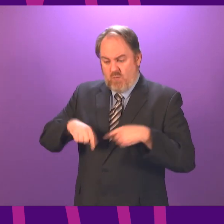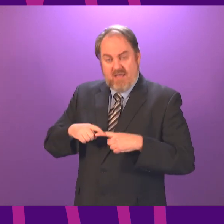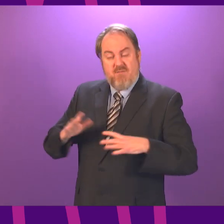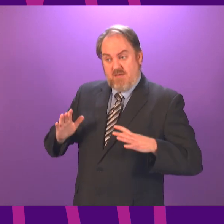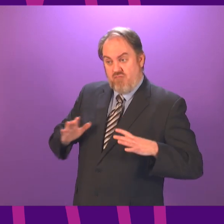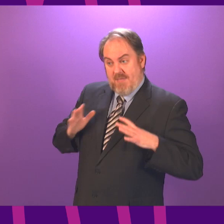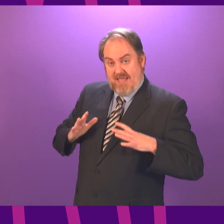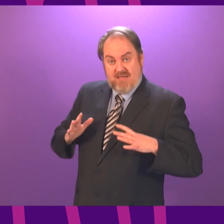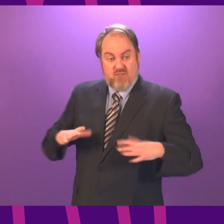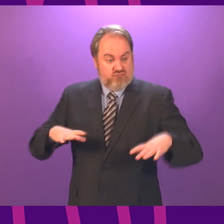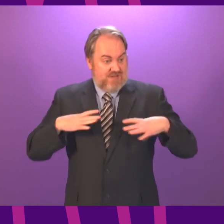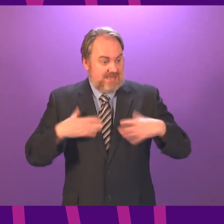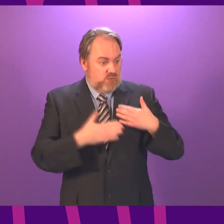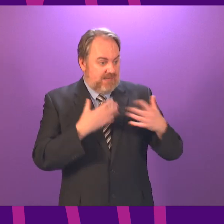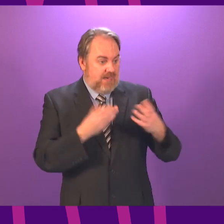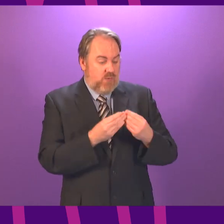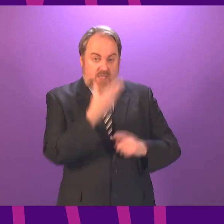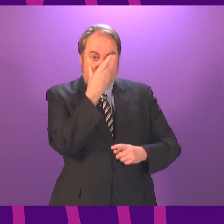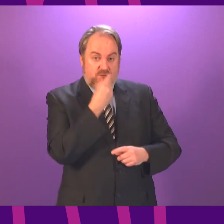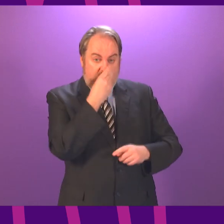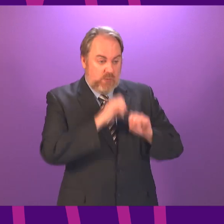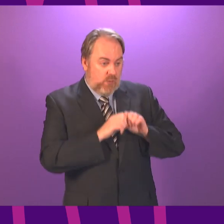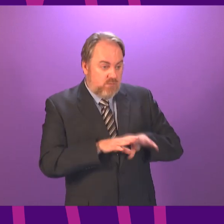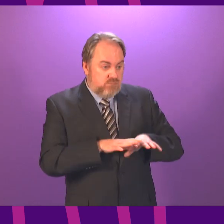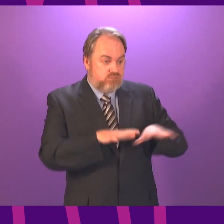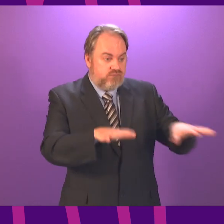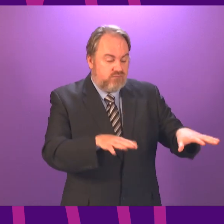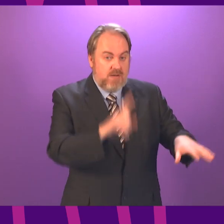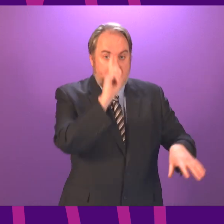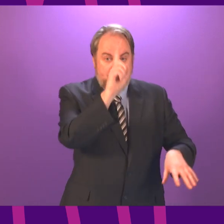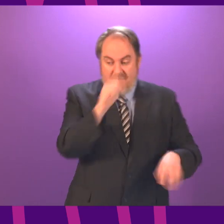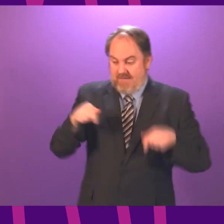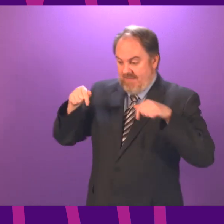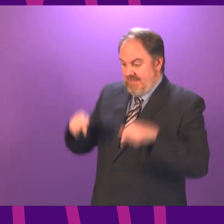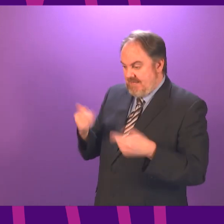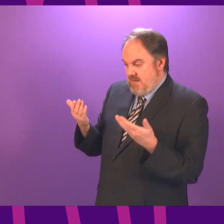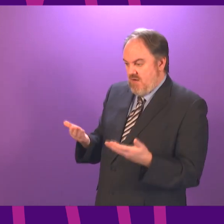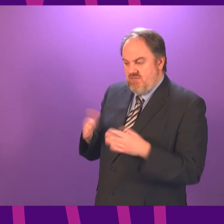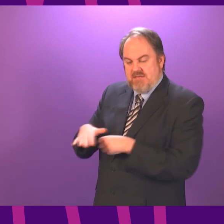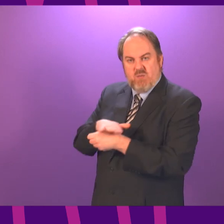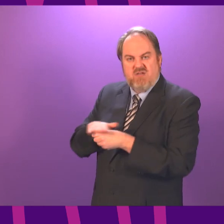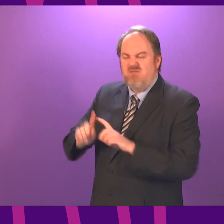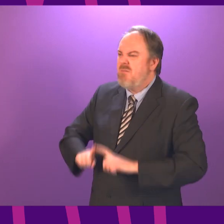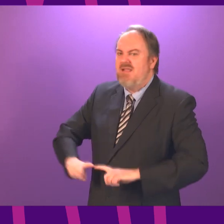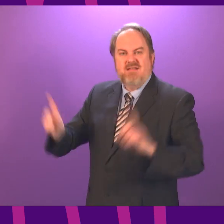for flu, it quickly became clear quite that we were dealing with something of a completely different nature.